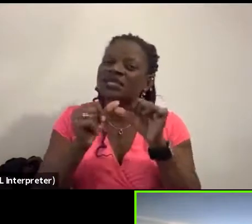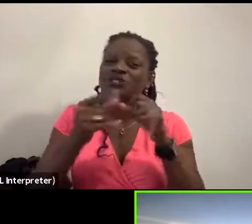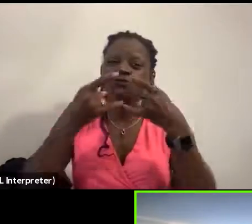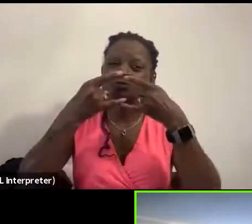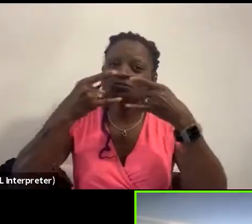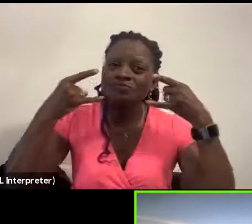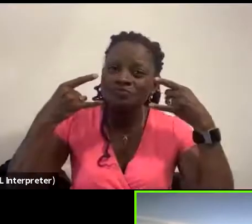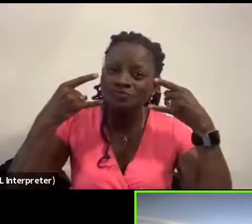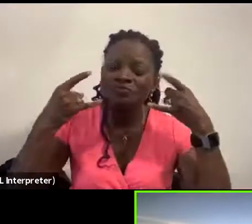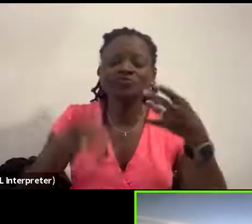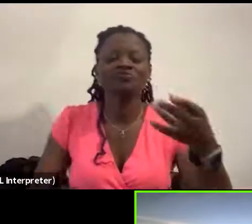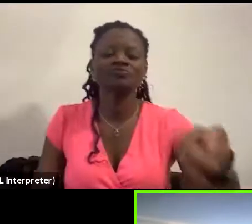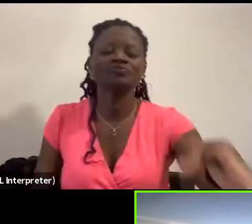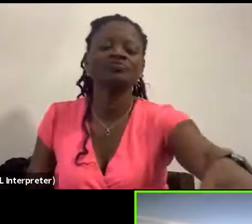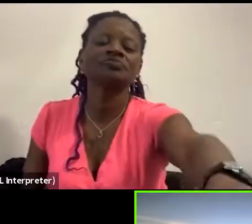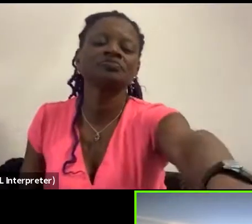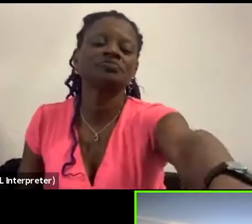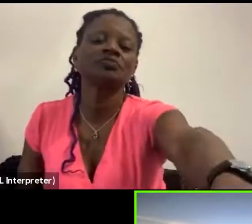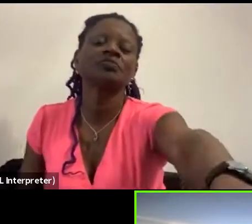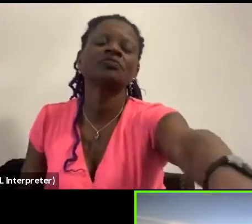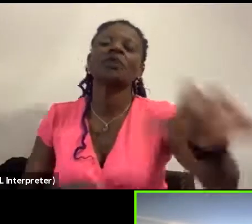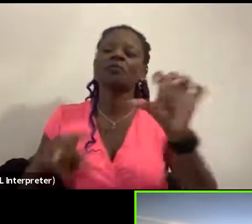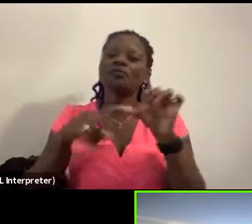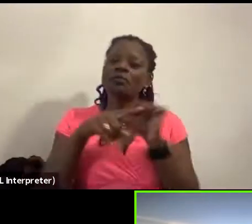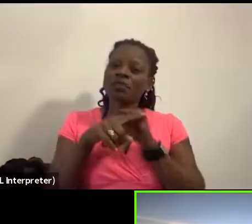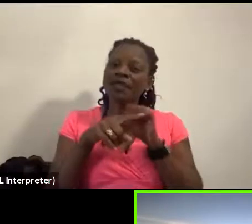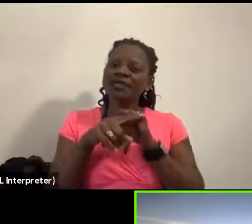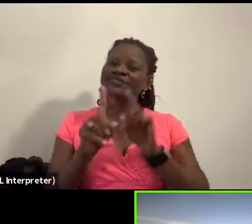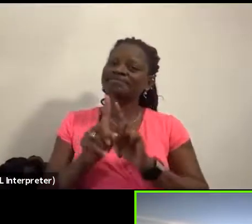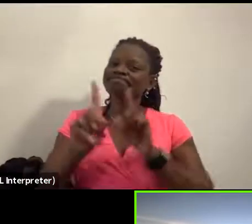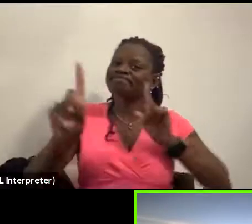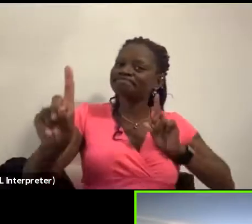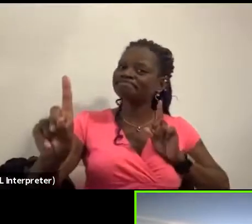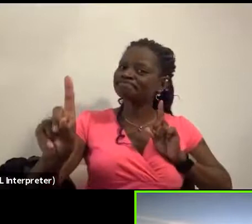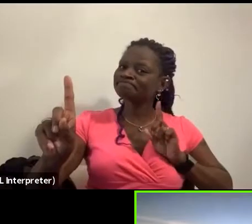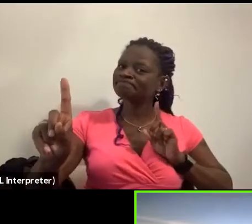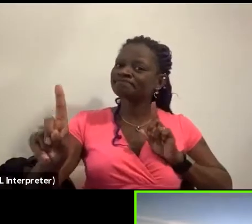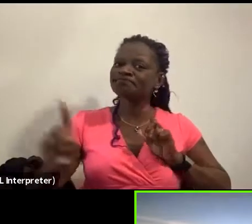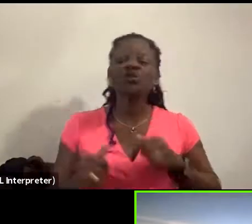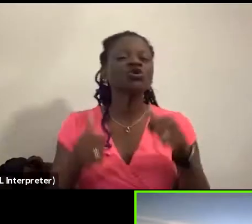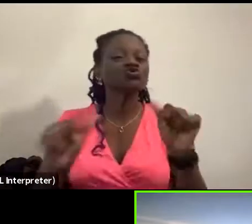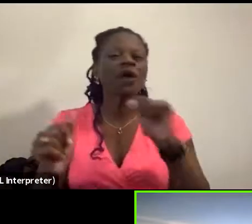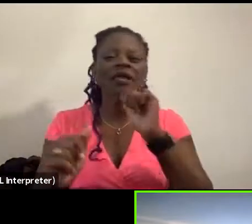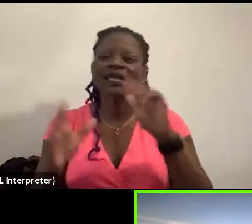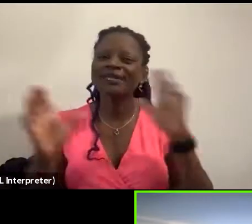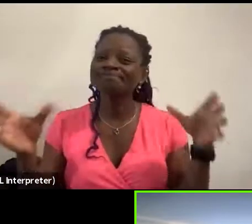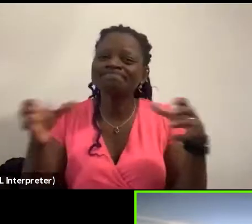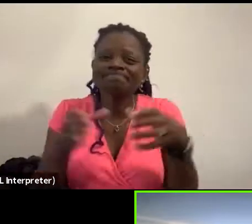Continue to practice social distancing, trying to gather with people outside of your household,